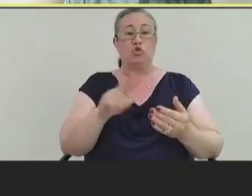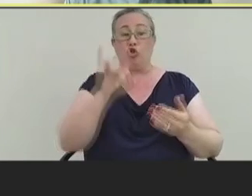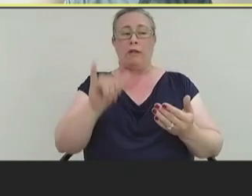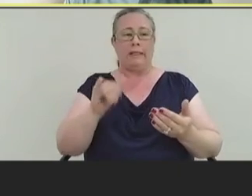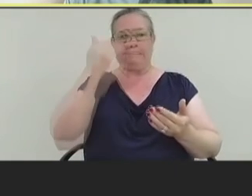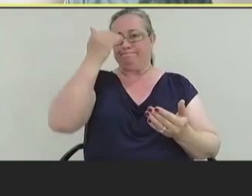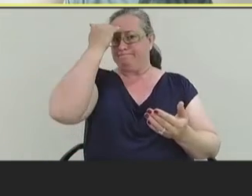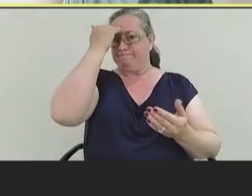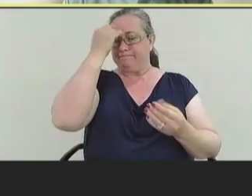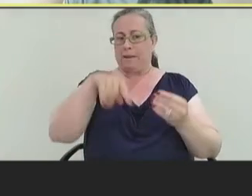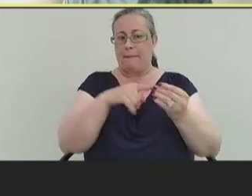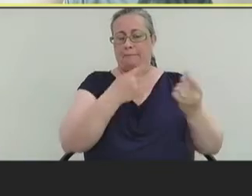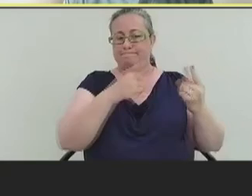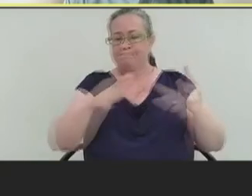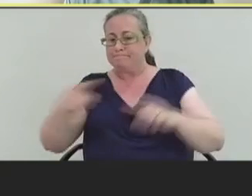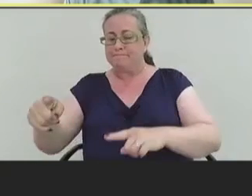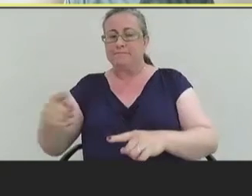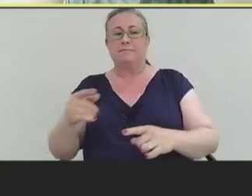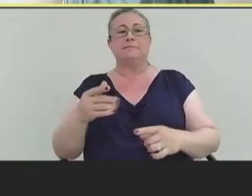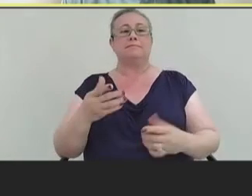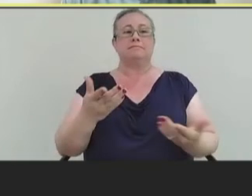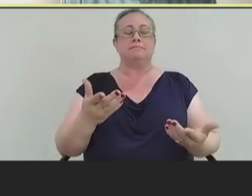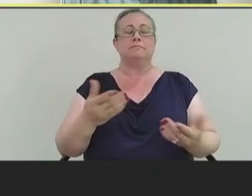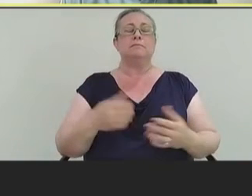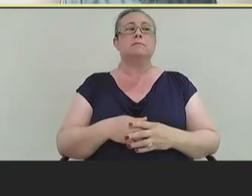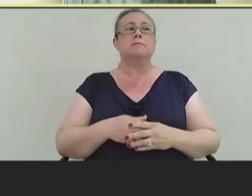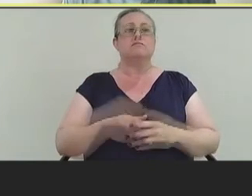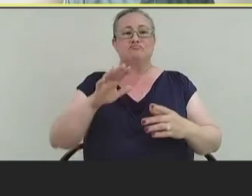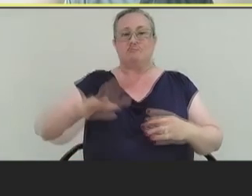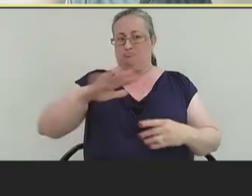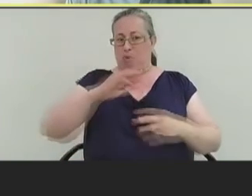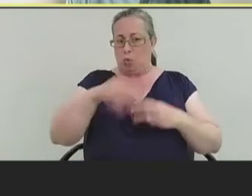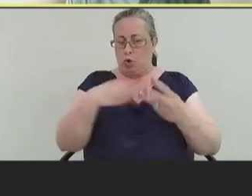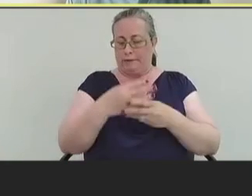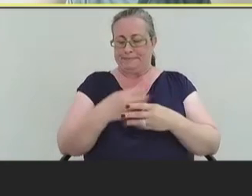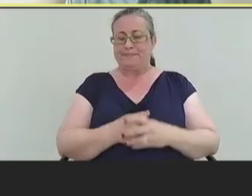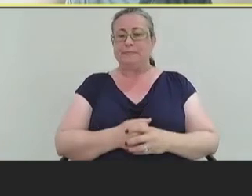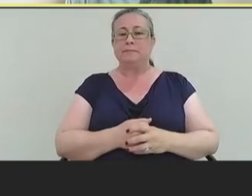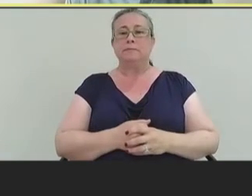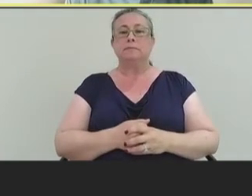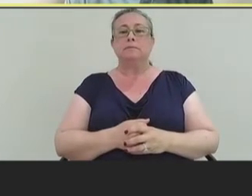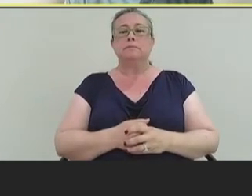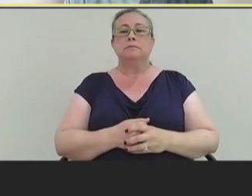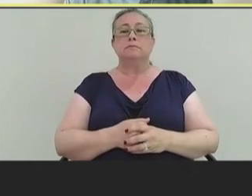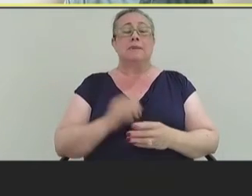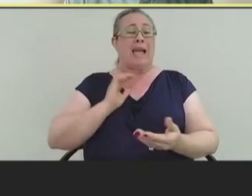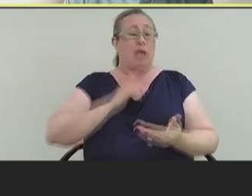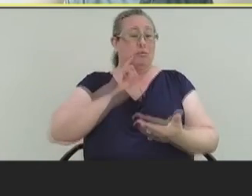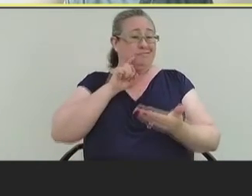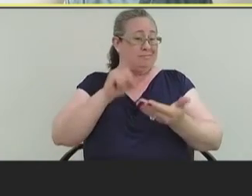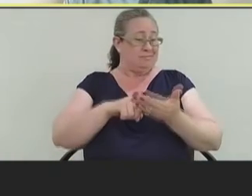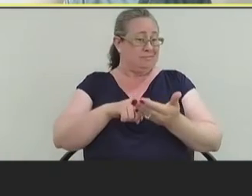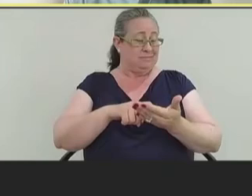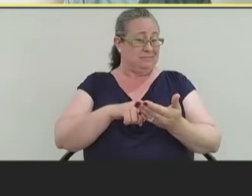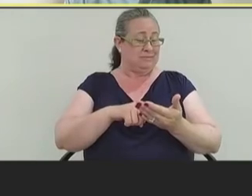activities that are happening throughout the world. Our detection mechanisms help determine